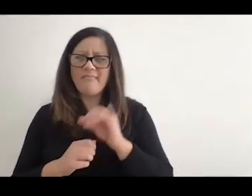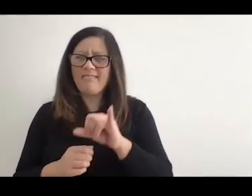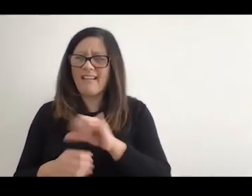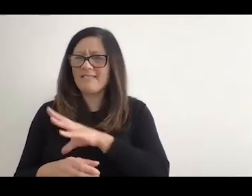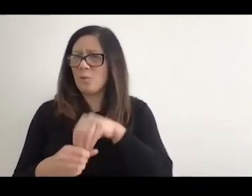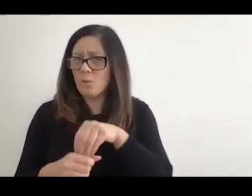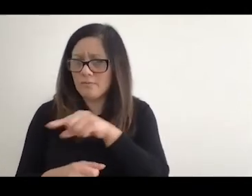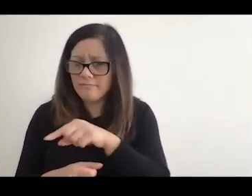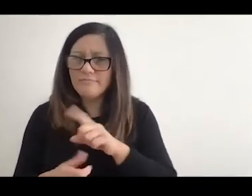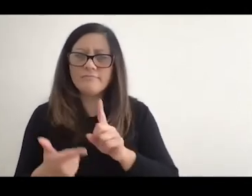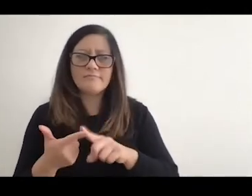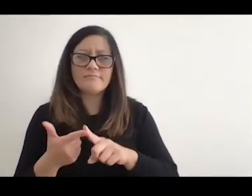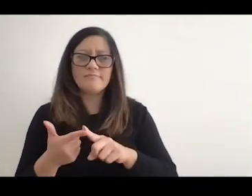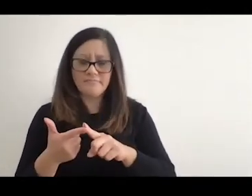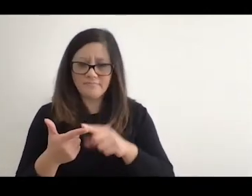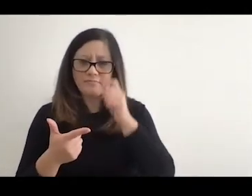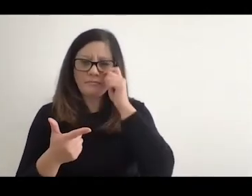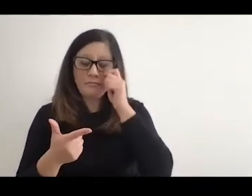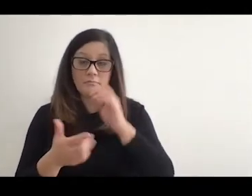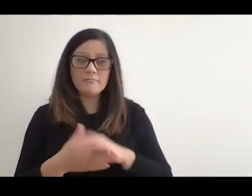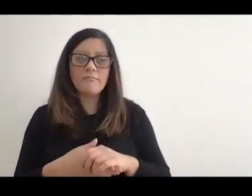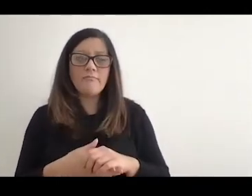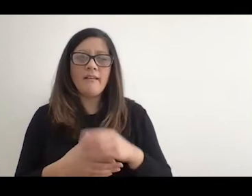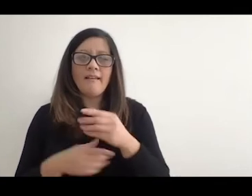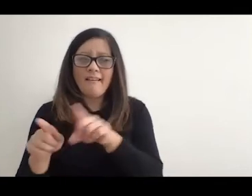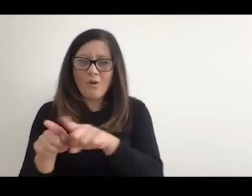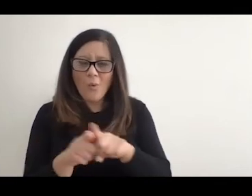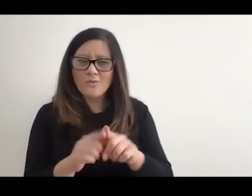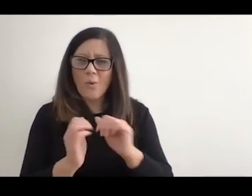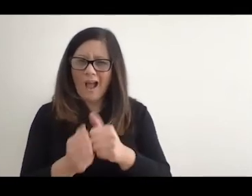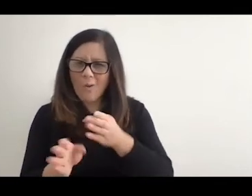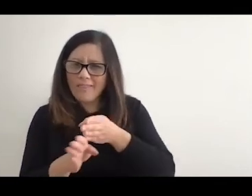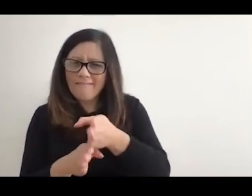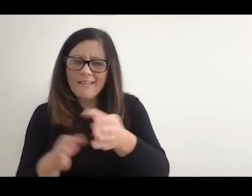because that's the beauty of what Doctor Katz developed. It has, you know,